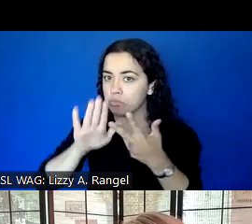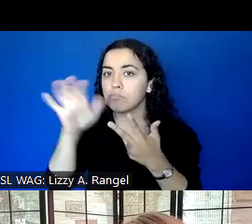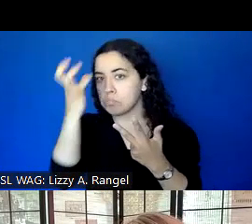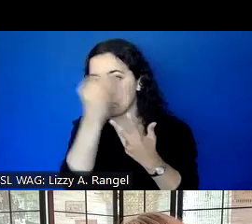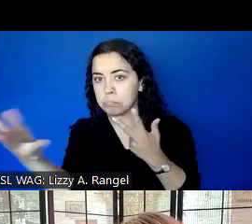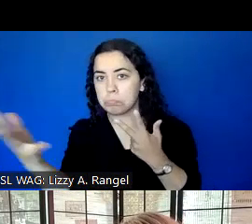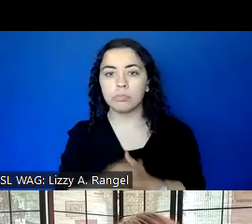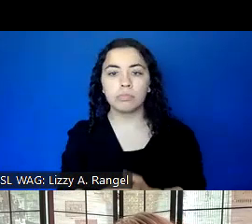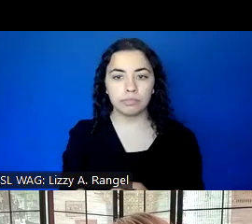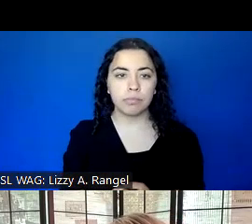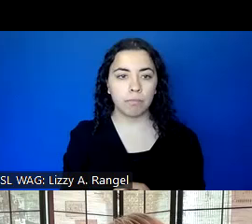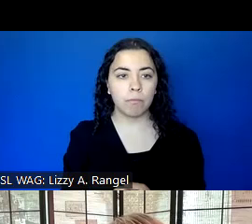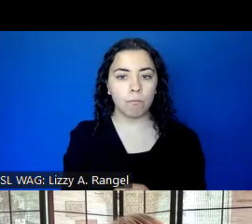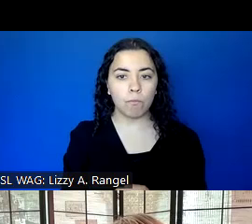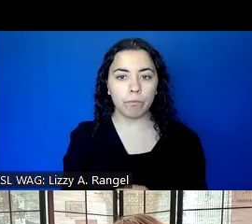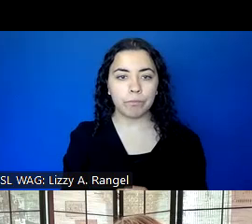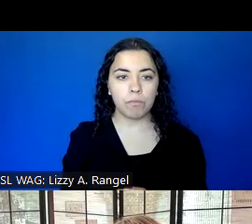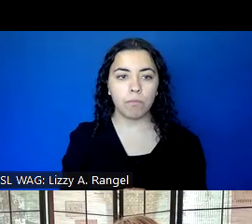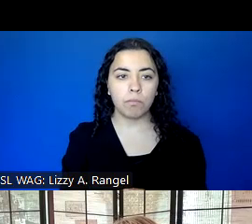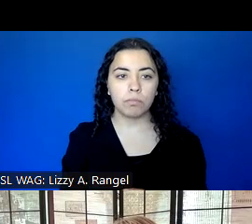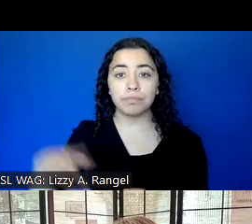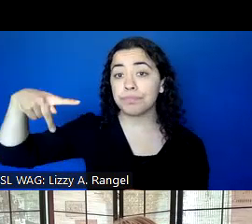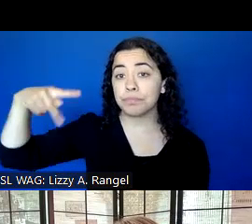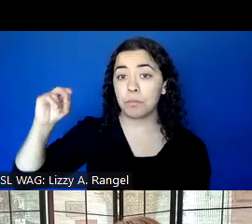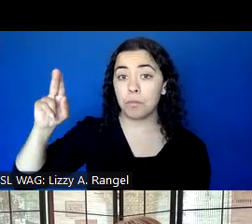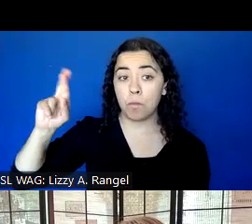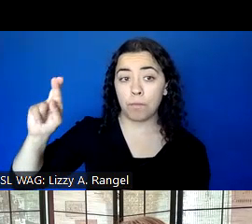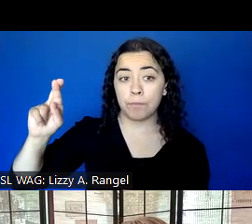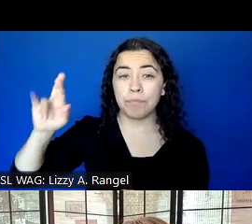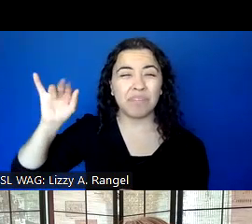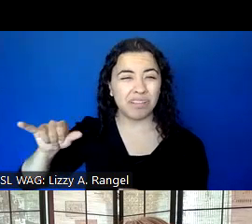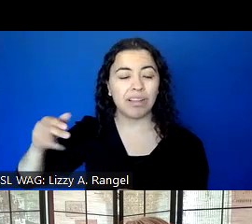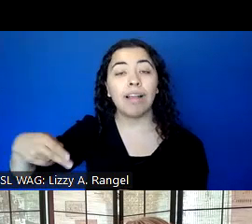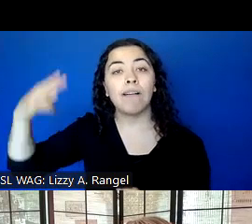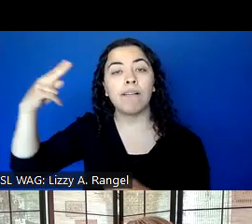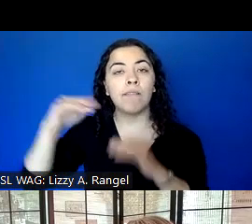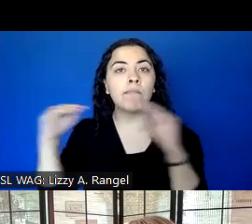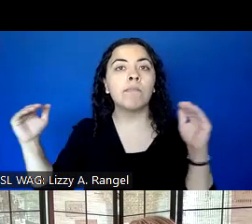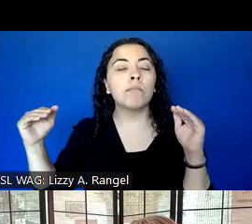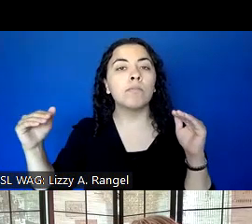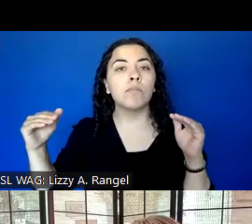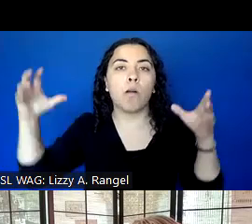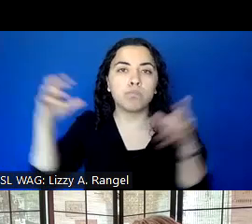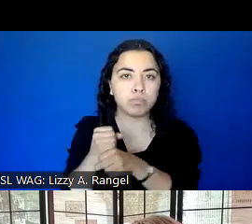are for Web developers, Web authoring tool developers, Web accessibility tool developers,